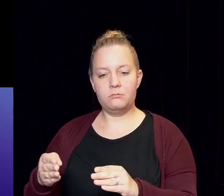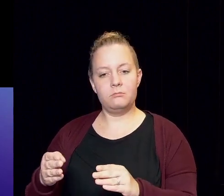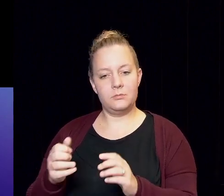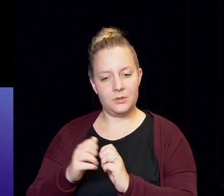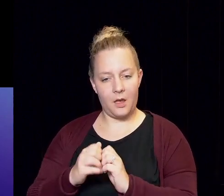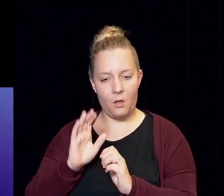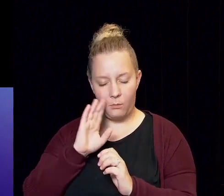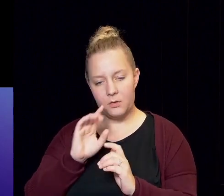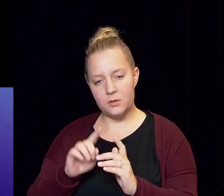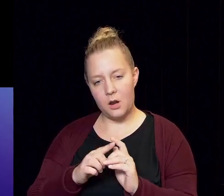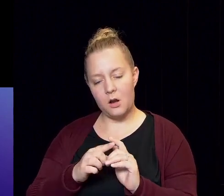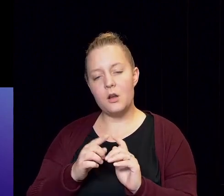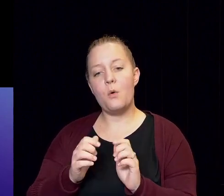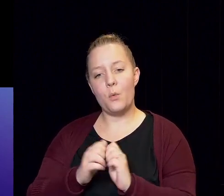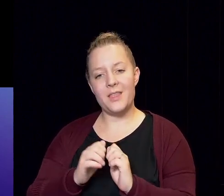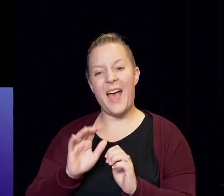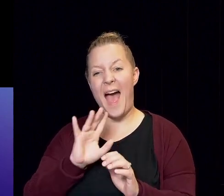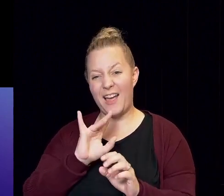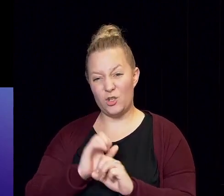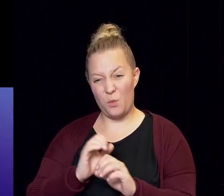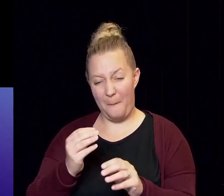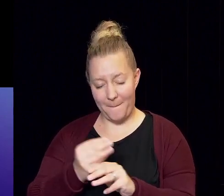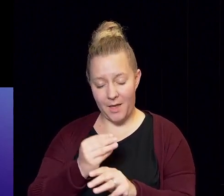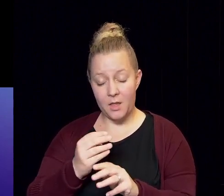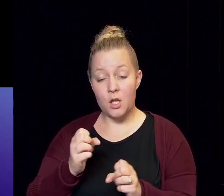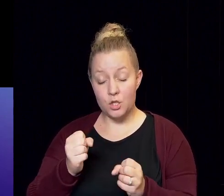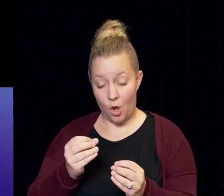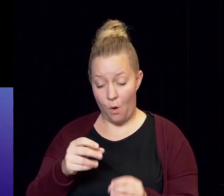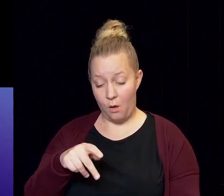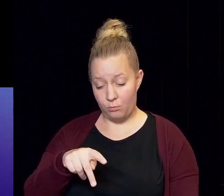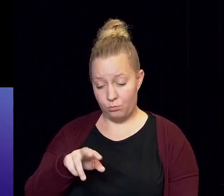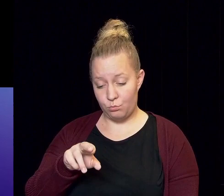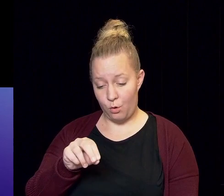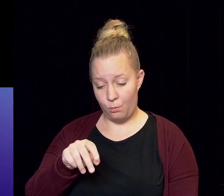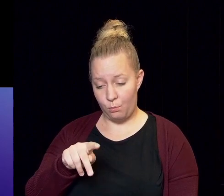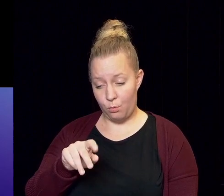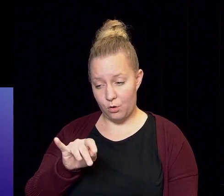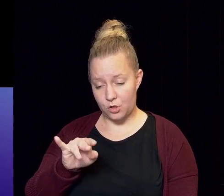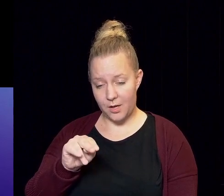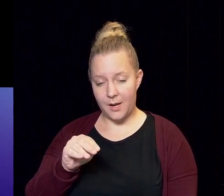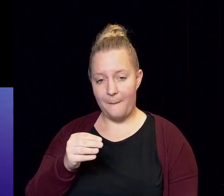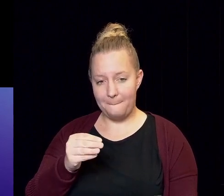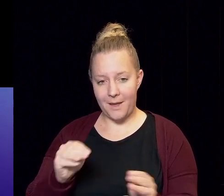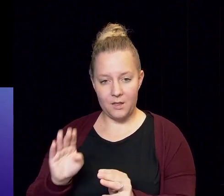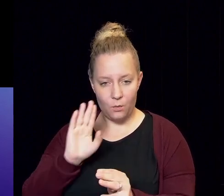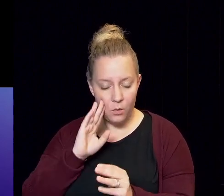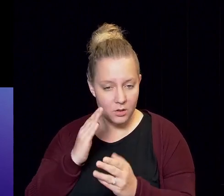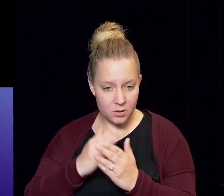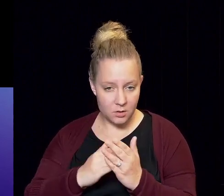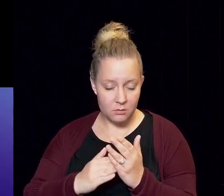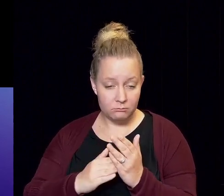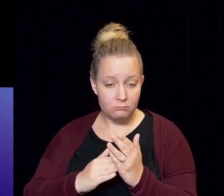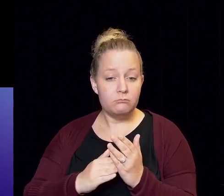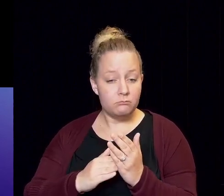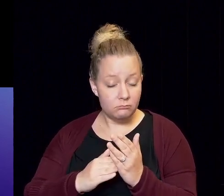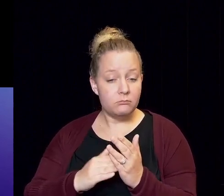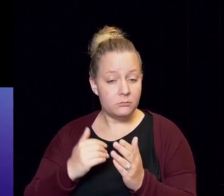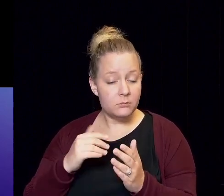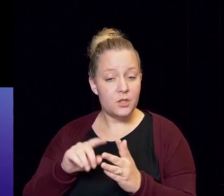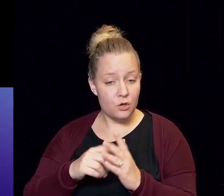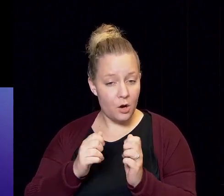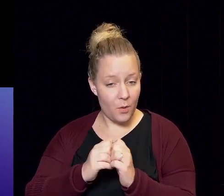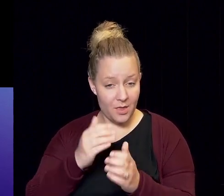with the actual math. So, the proportion method will always start with the part